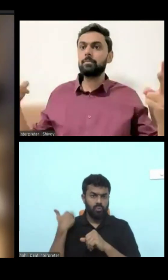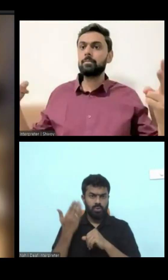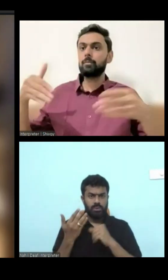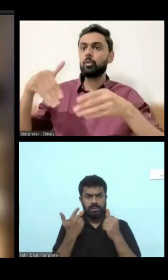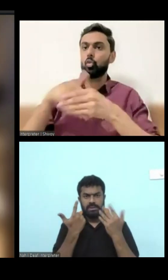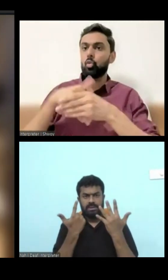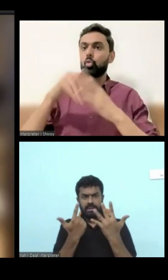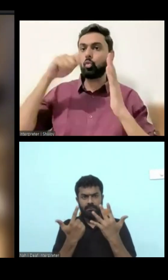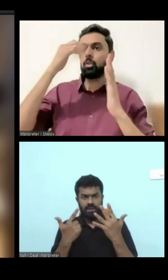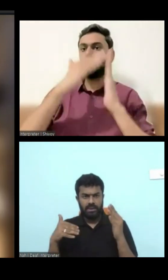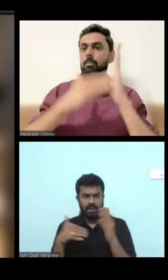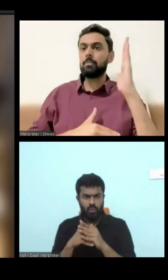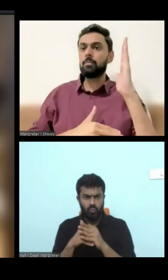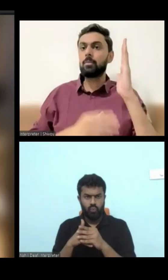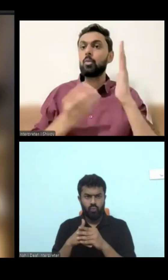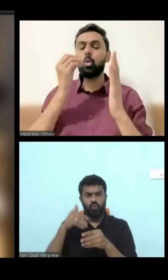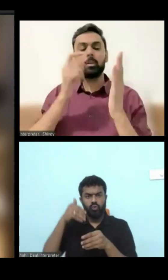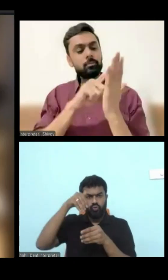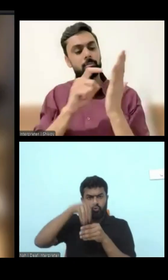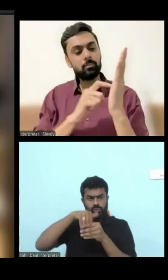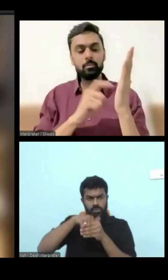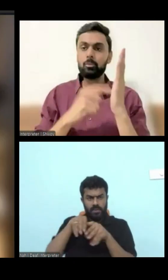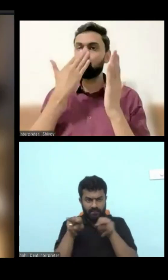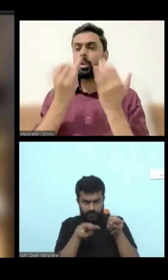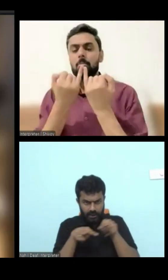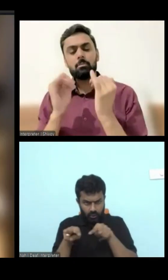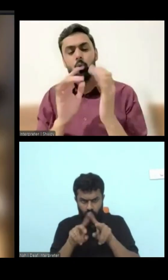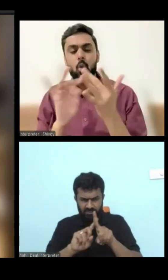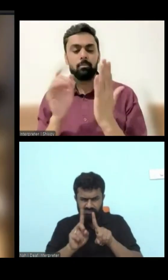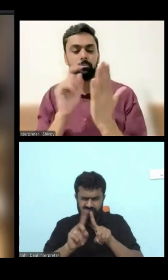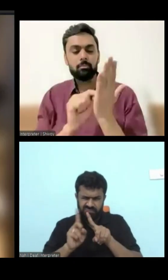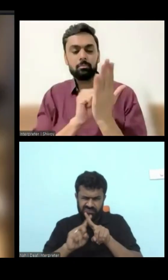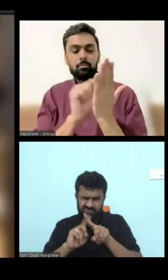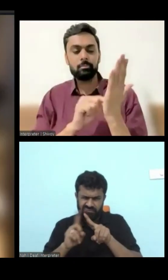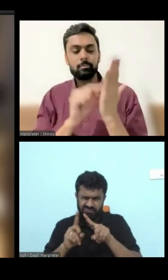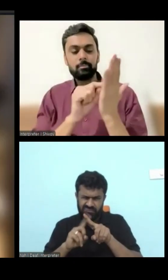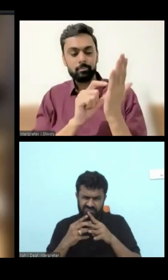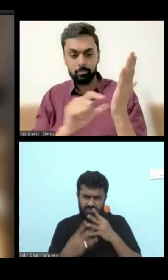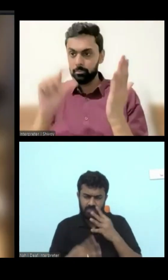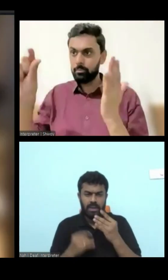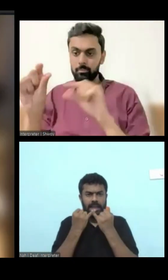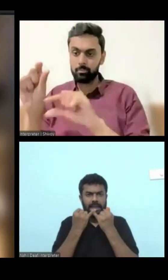interactive content, where the student has to go online, and actually drag and drop, or select and do things.